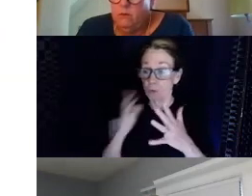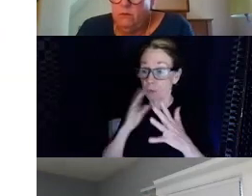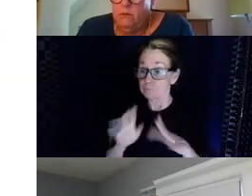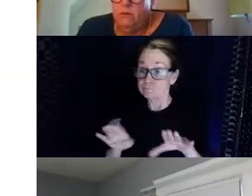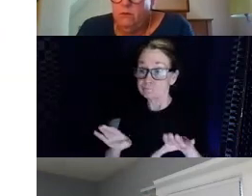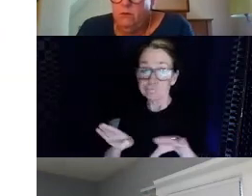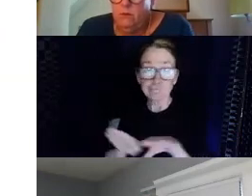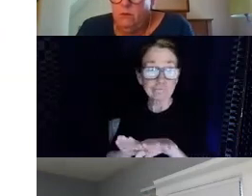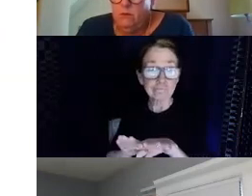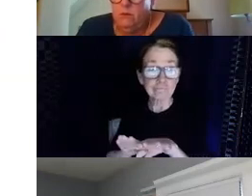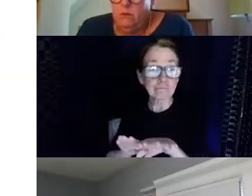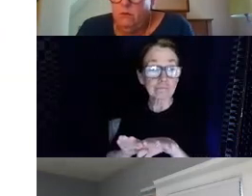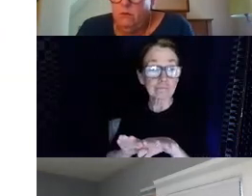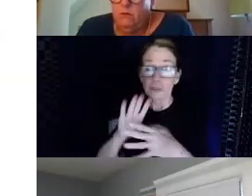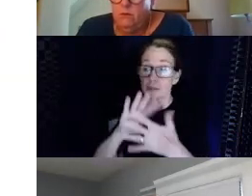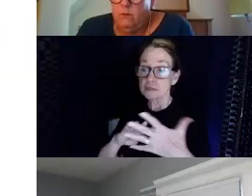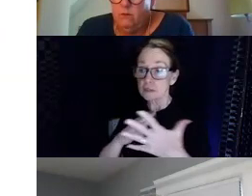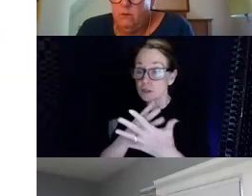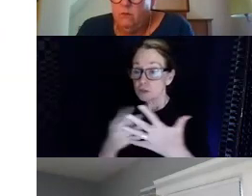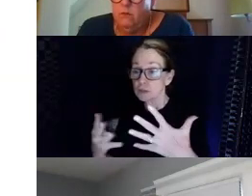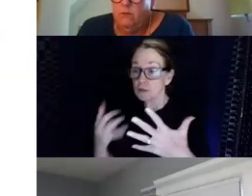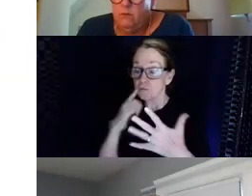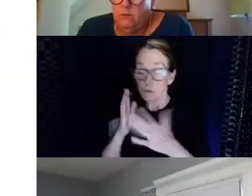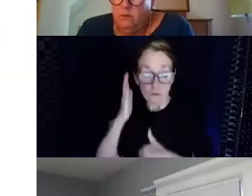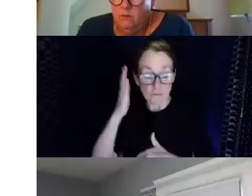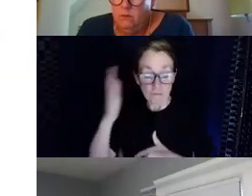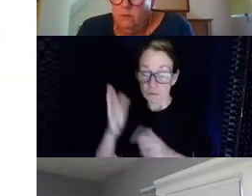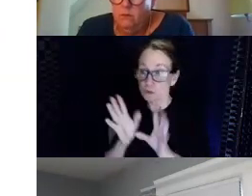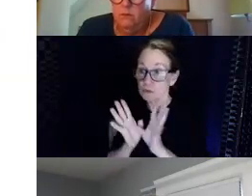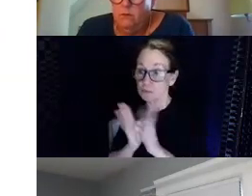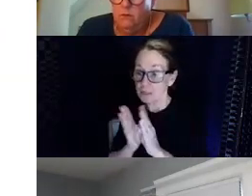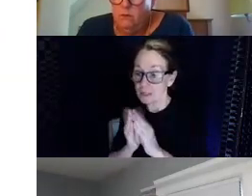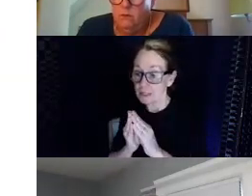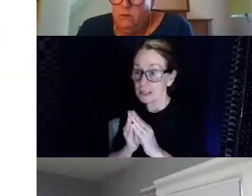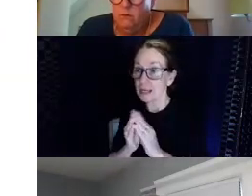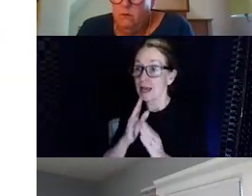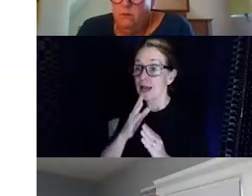AND THEN EARNEST TALKS ABOUT THE DIVERSITY MEETING WE HAD IN JULY.